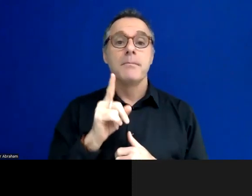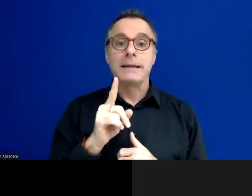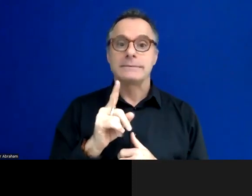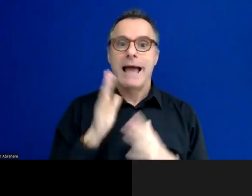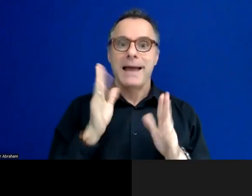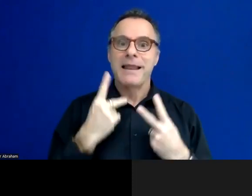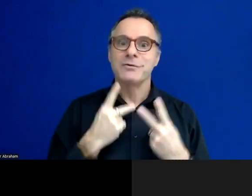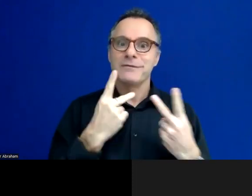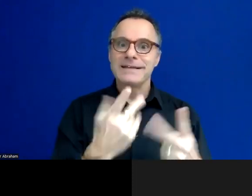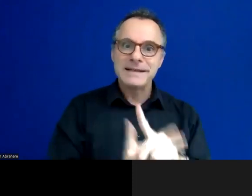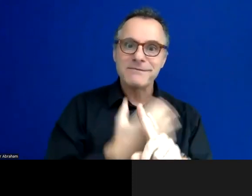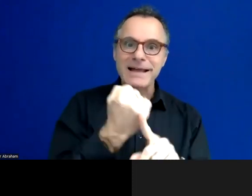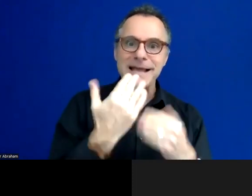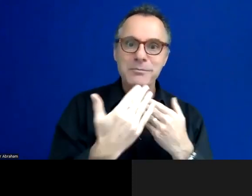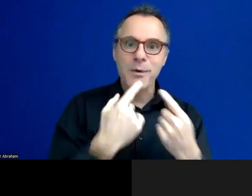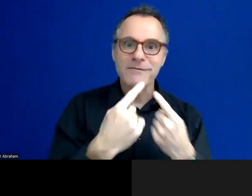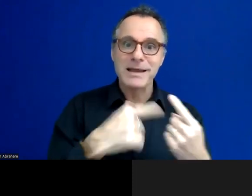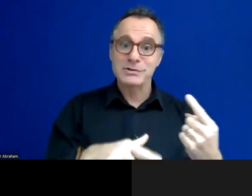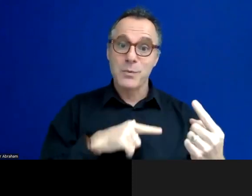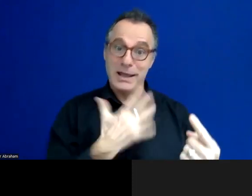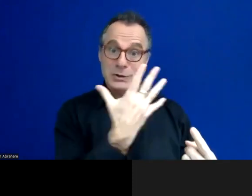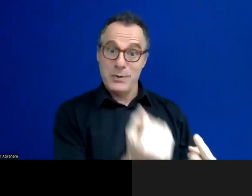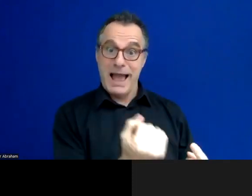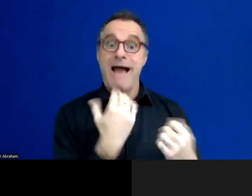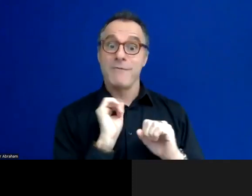and find out more, now that I know that you've got her work in your collection.